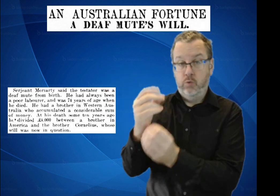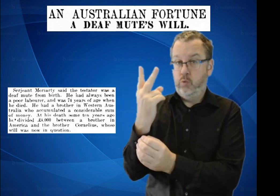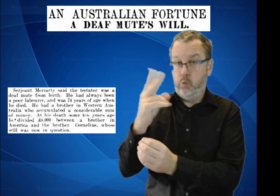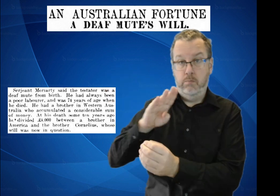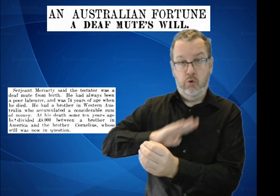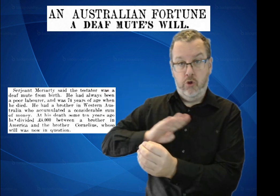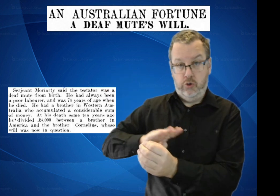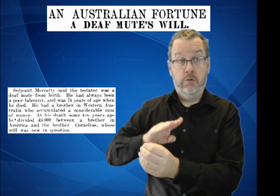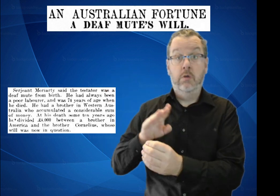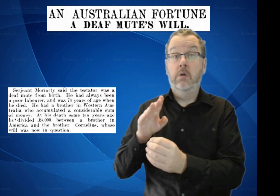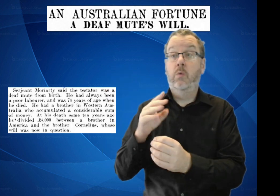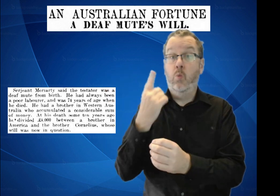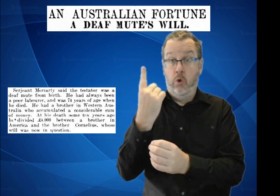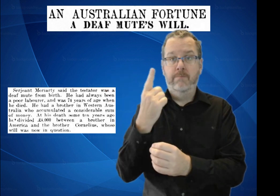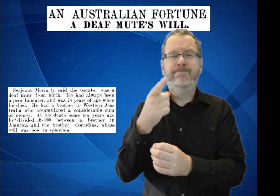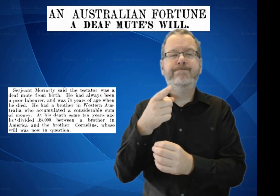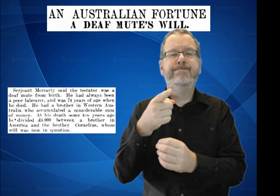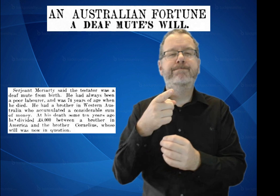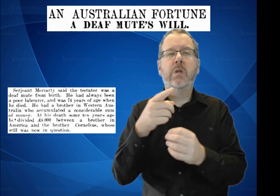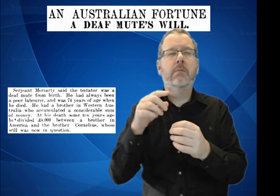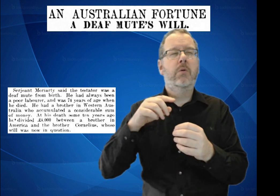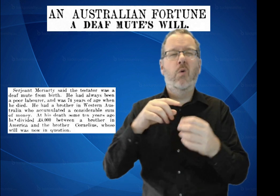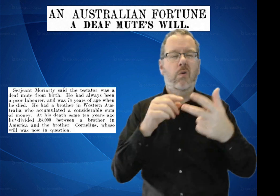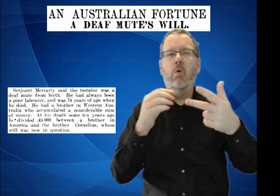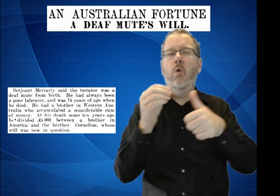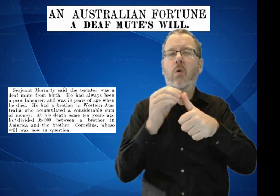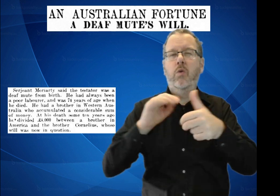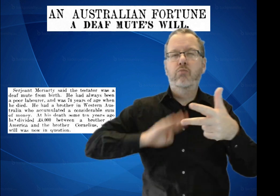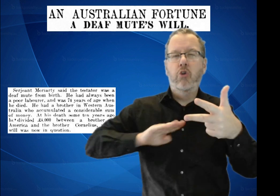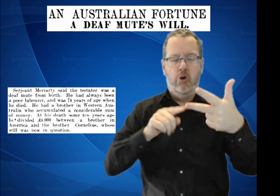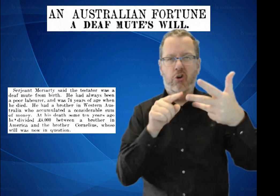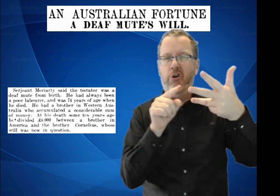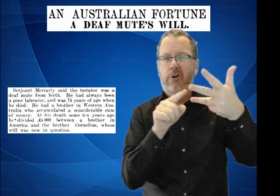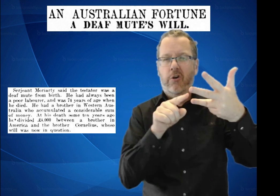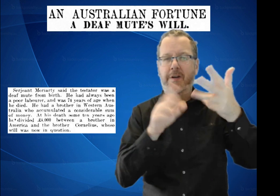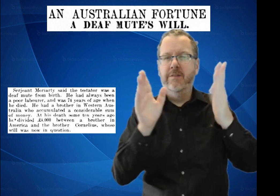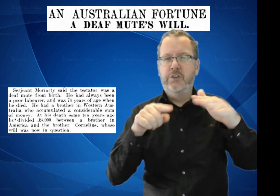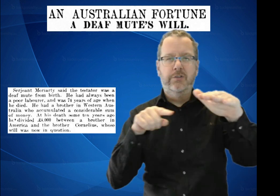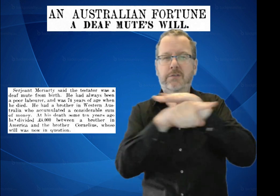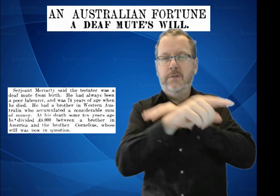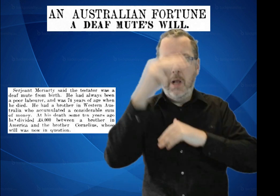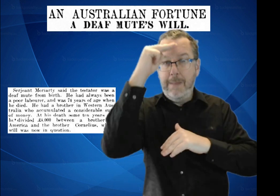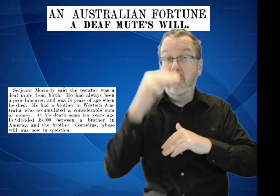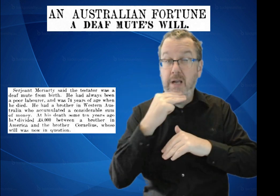leaving Cornelius and another brother in America